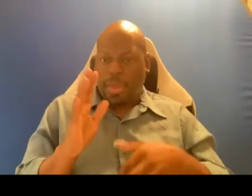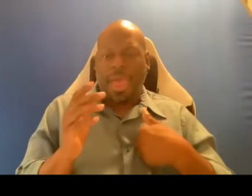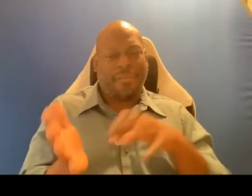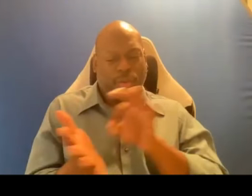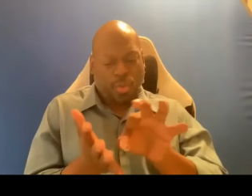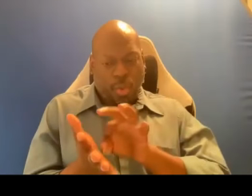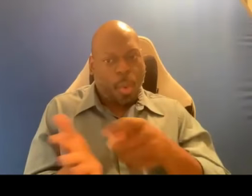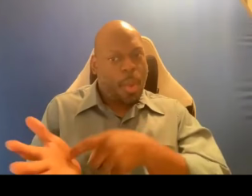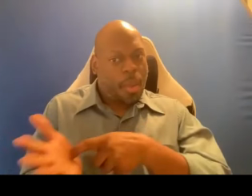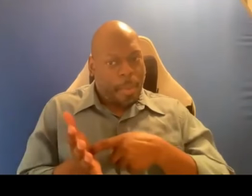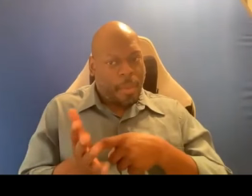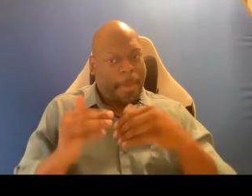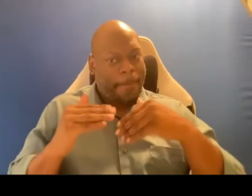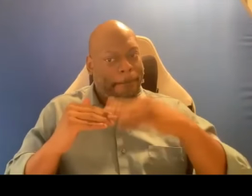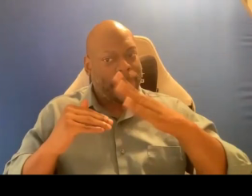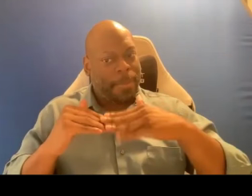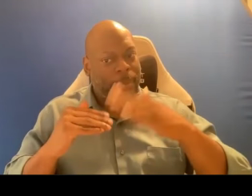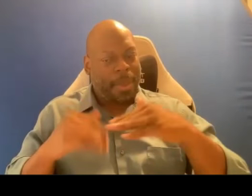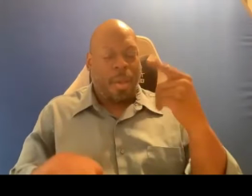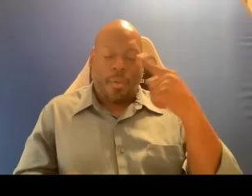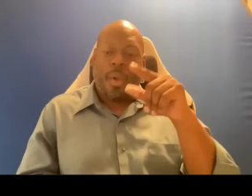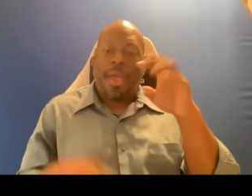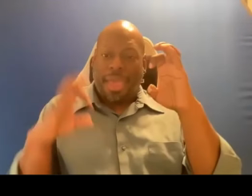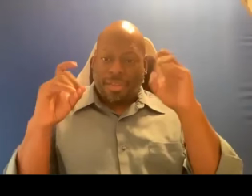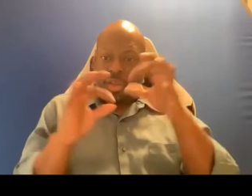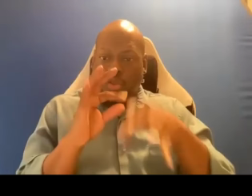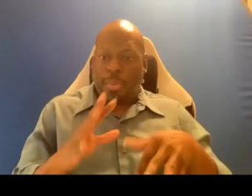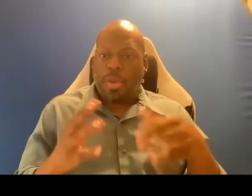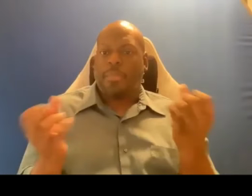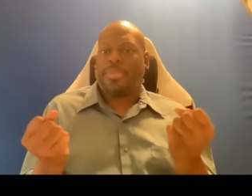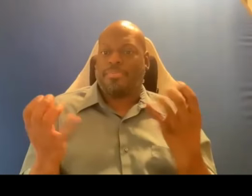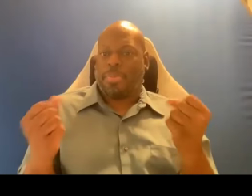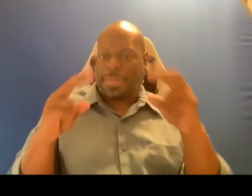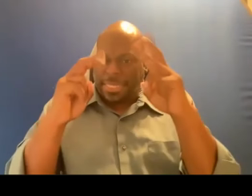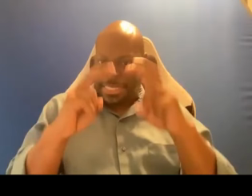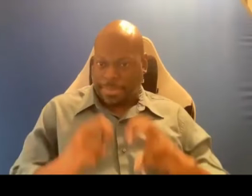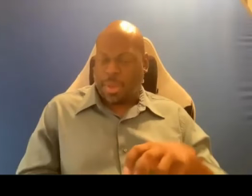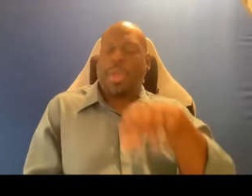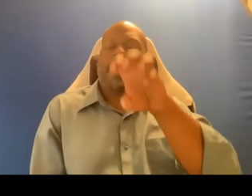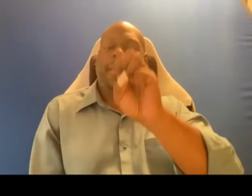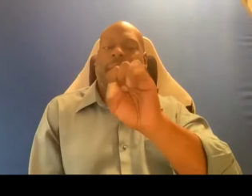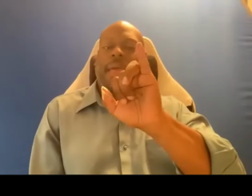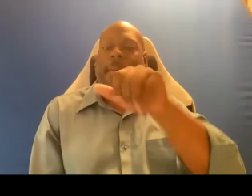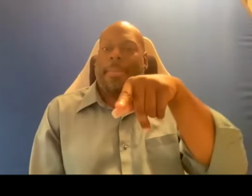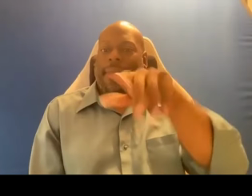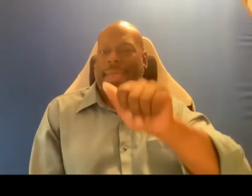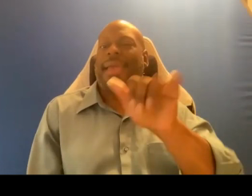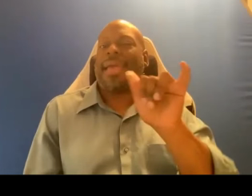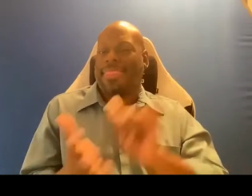Performance Assessment or EIPA, which you will find linked in this document. National